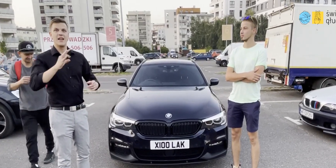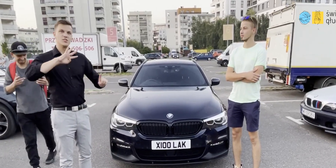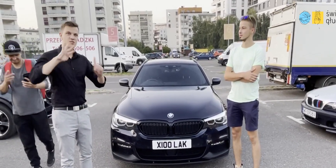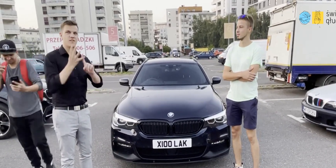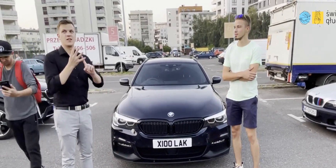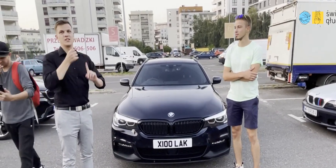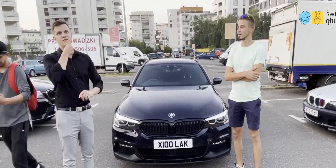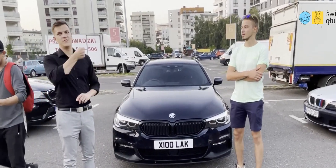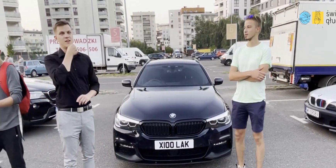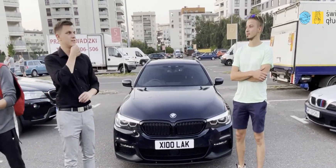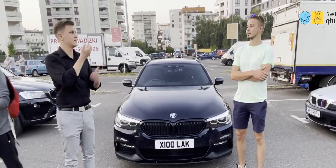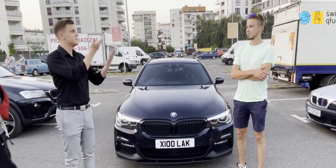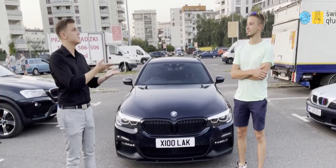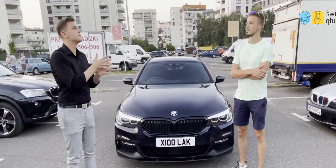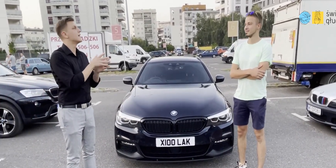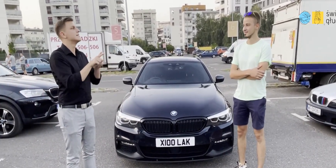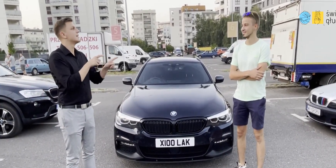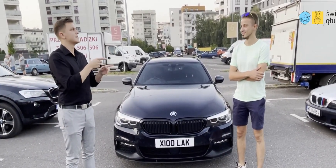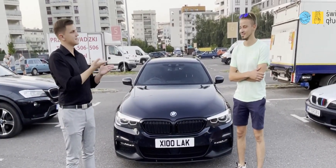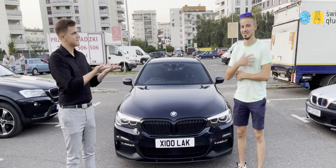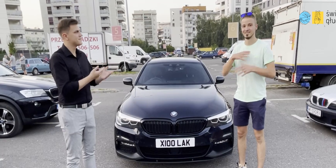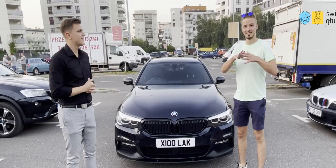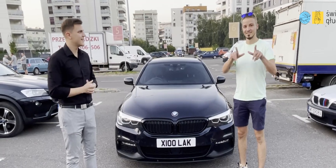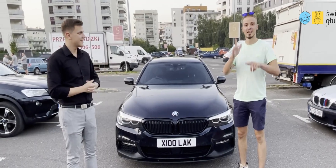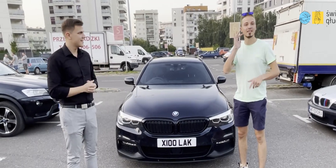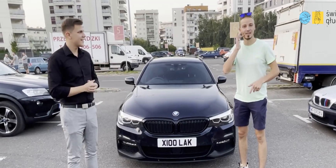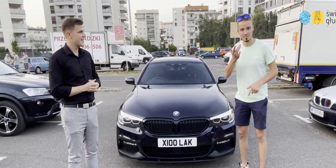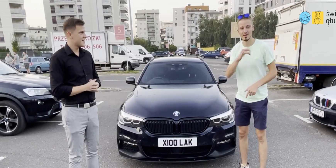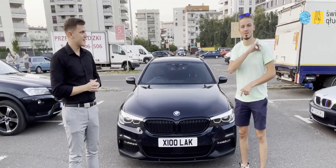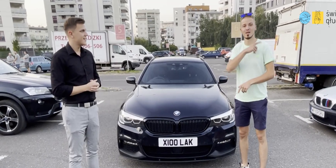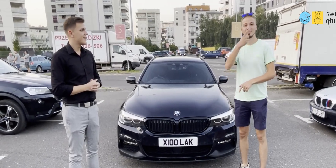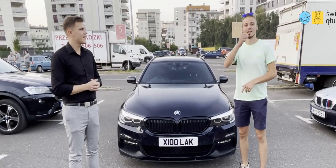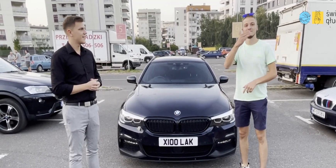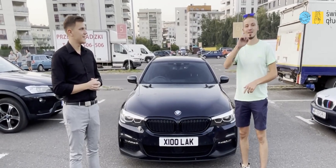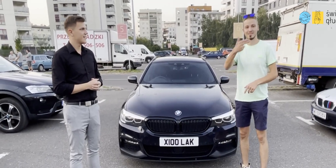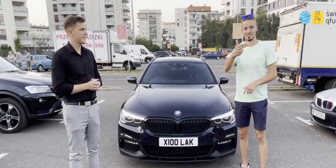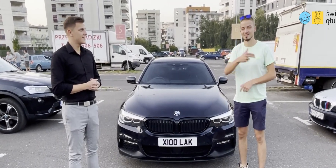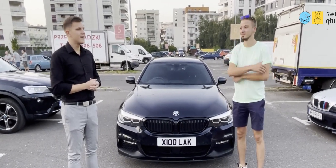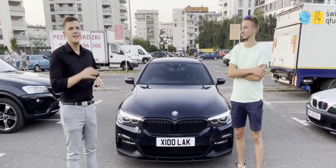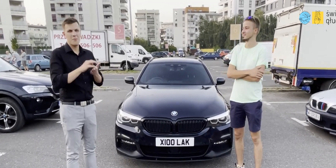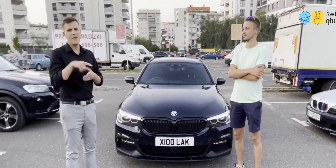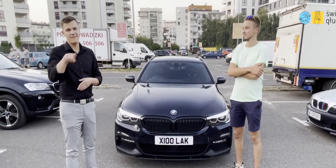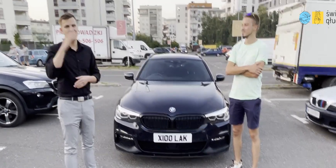[K]: Another, 4th interview... Please introduce yourself... [G] This is my sign: My name is Damian.